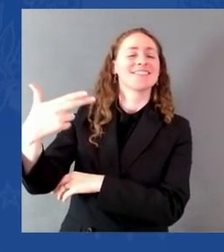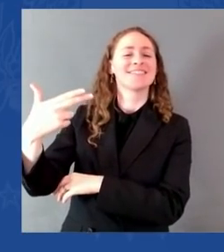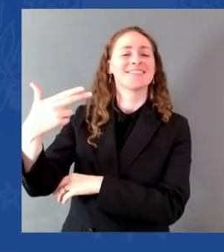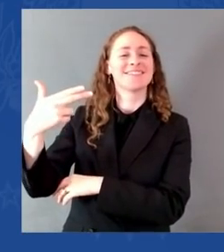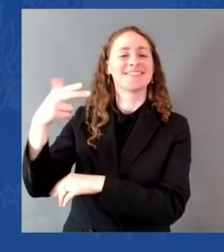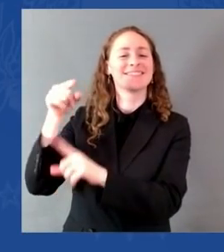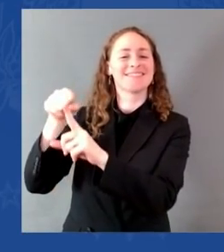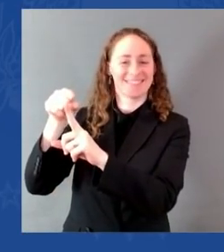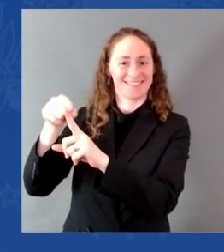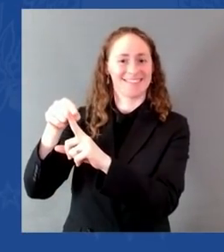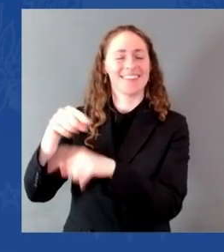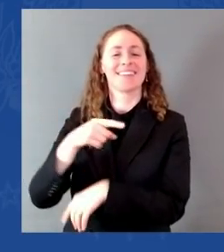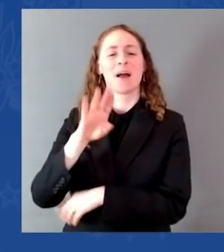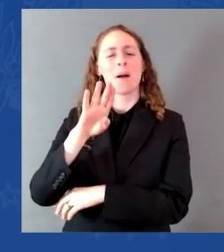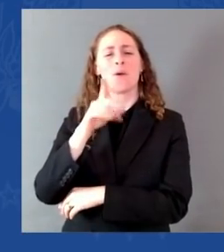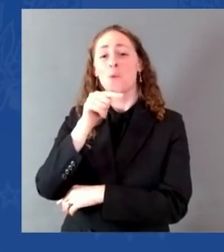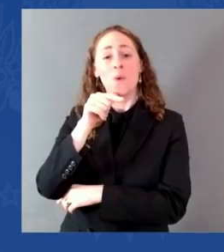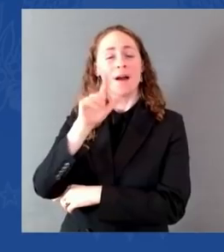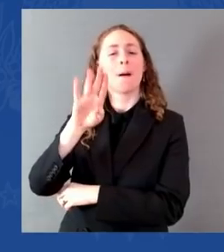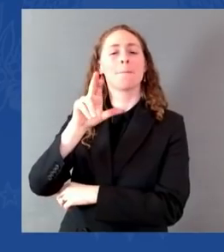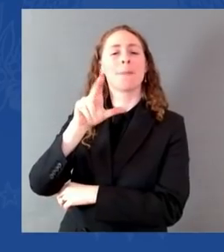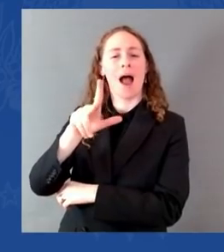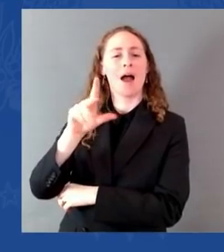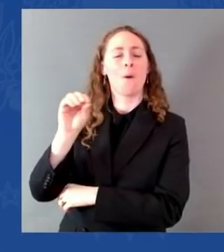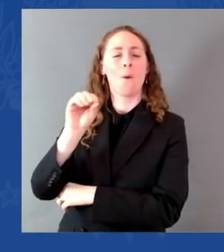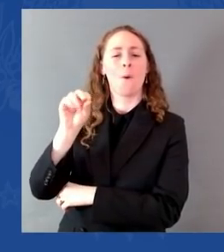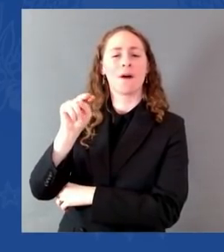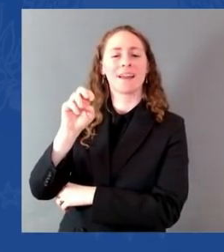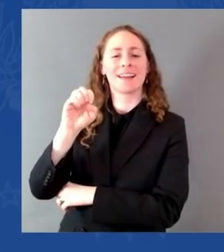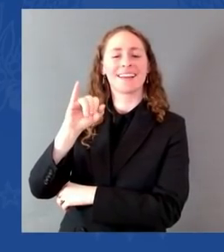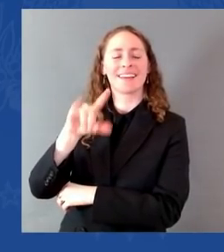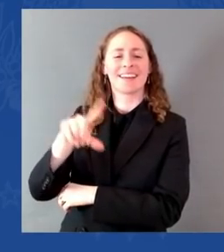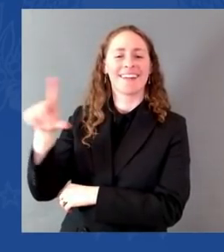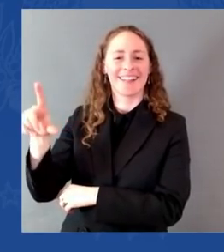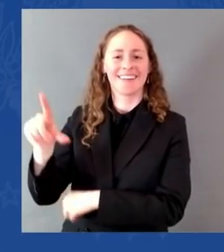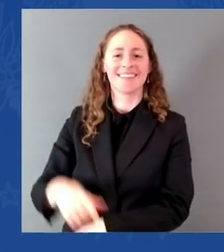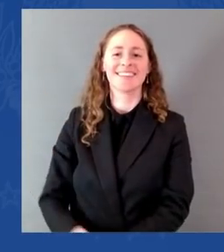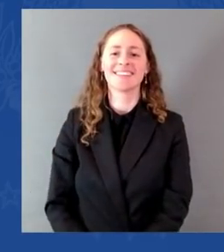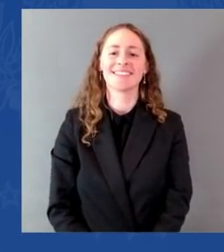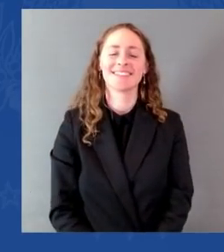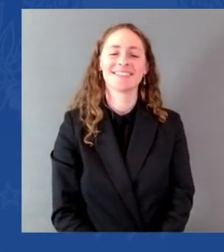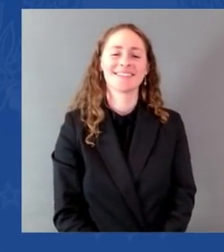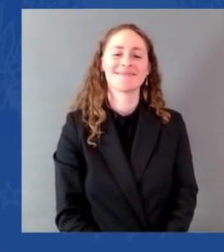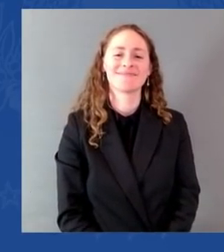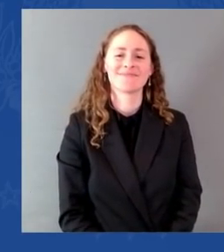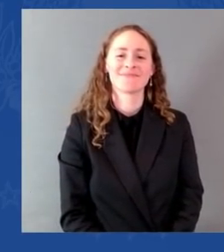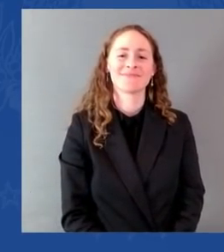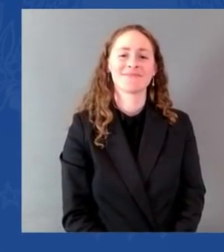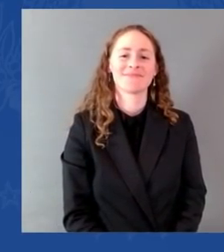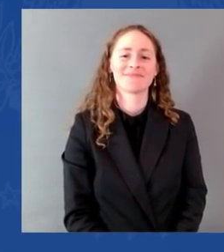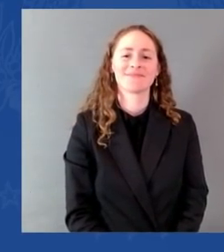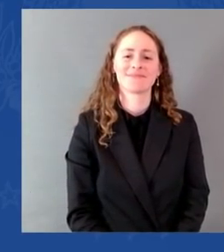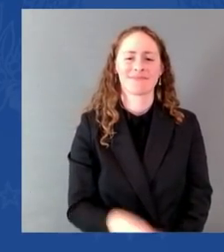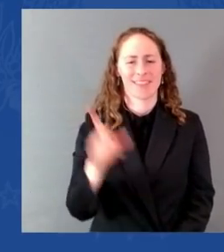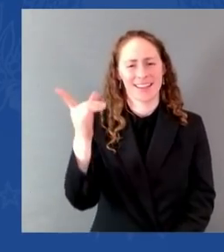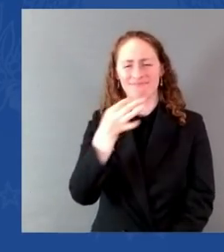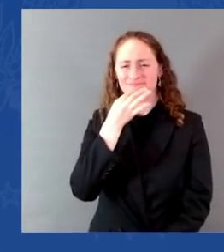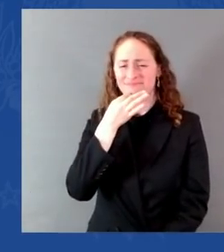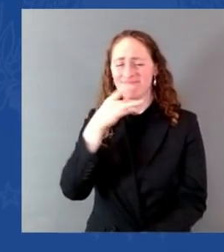A great ballplayer, the first Black coach in the Majors, one of the game's greatest ambassadors, and finally --